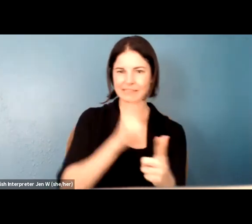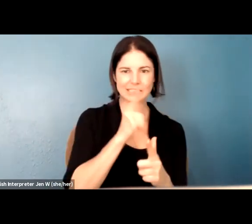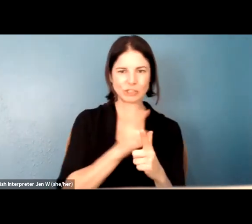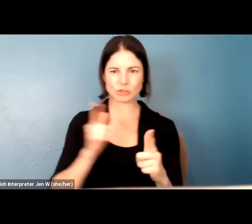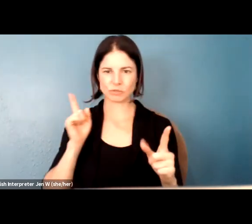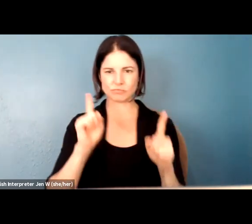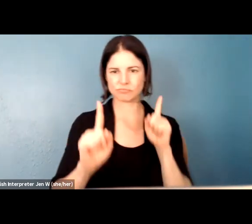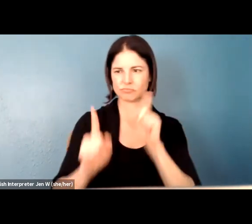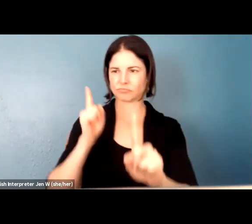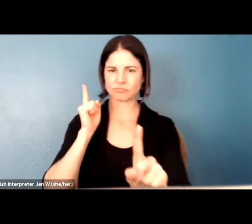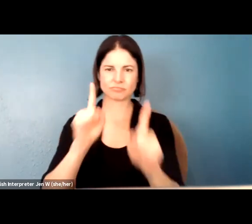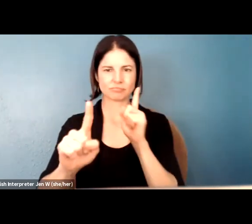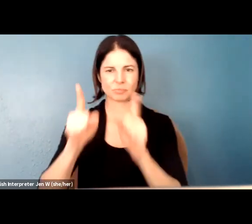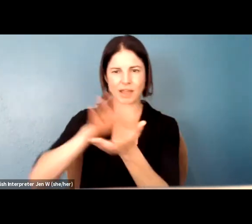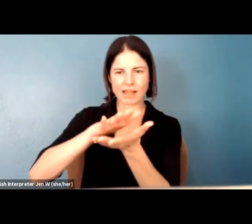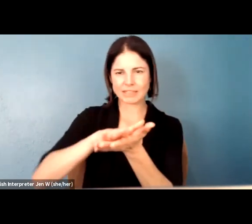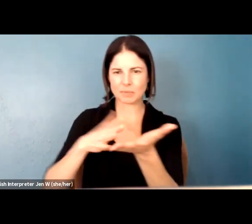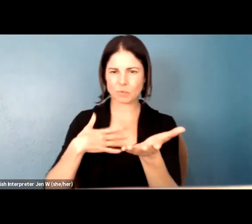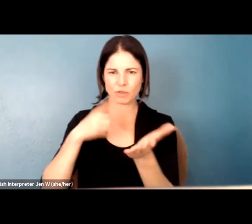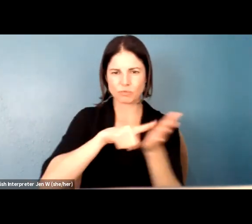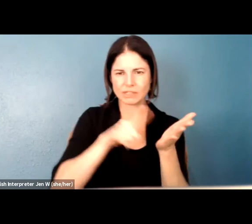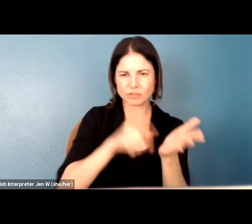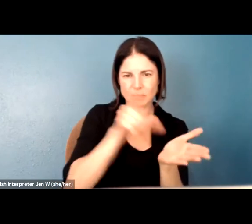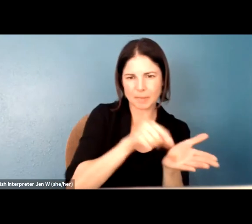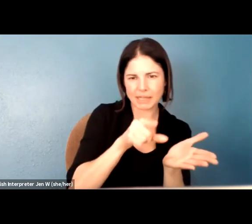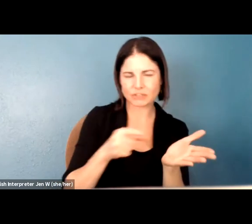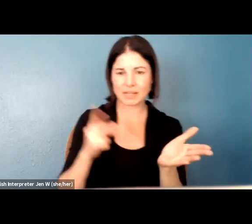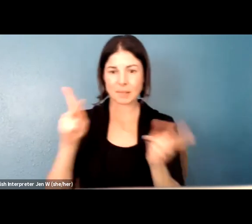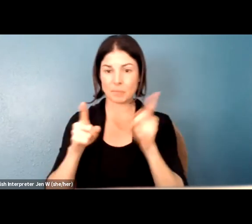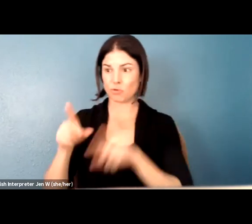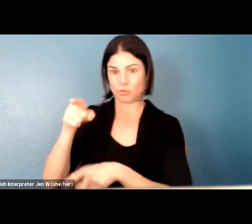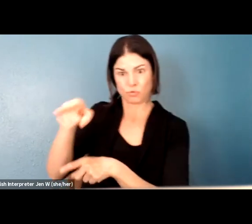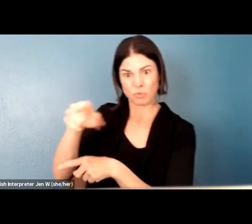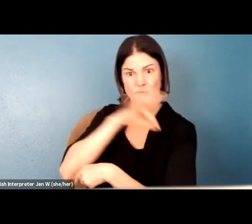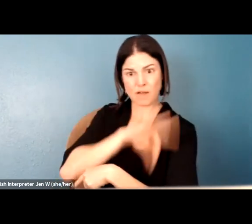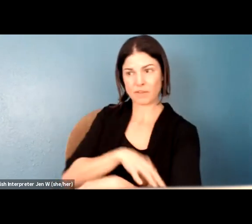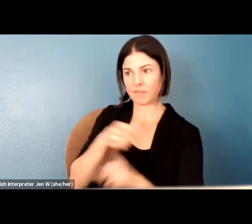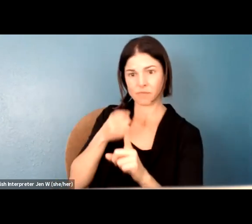with research publications, and the women with whom you've profited from their passionate or aerations and reserved